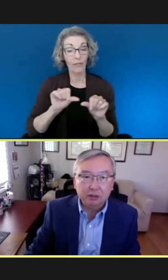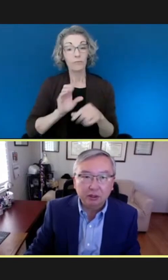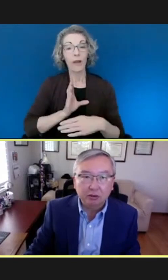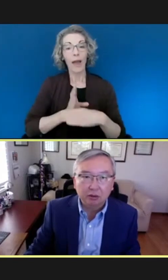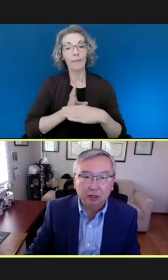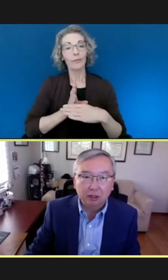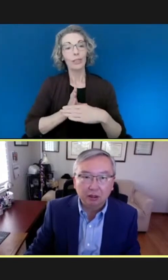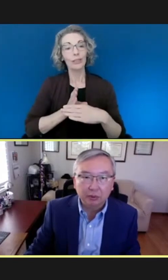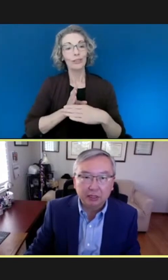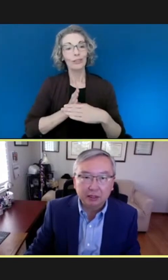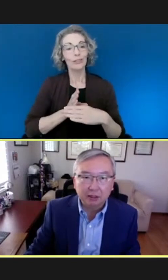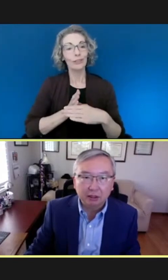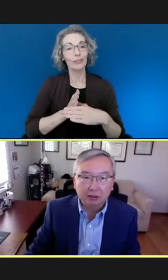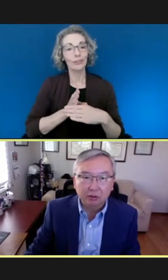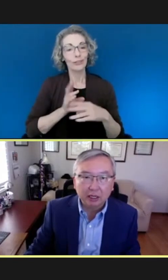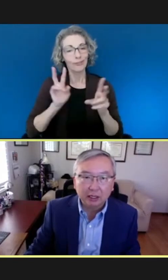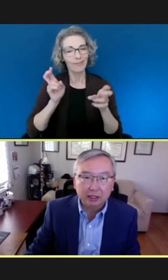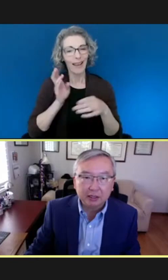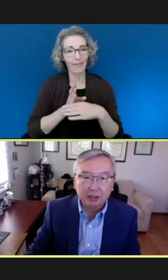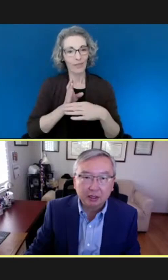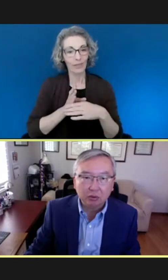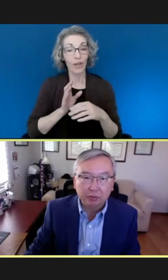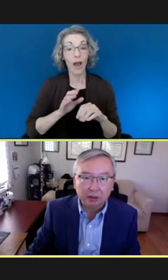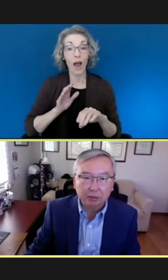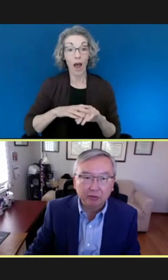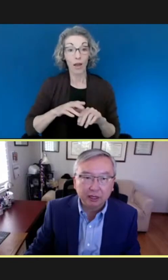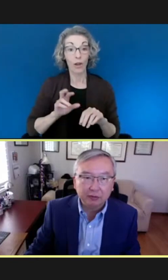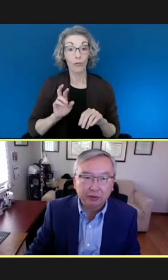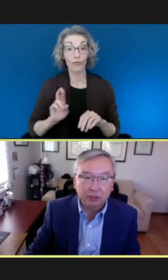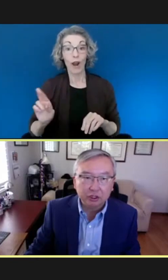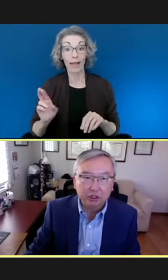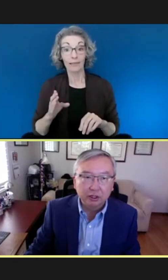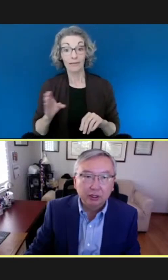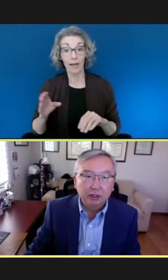So, basically on the right hand side will be above average.